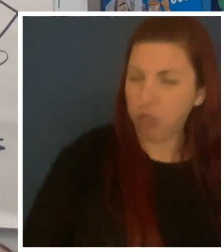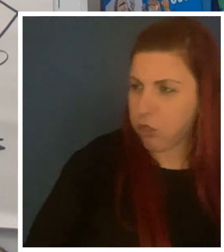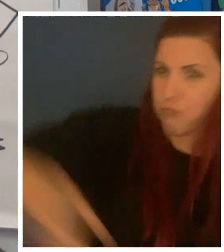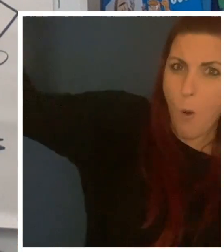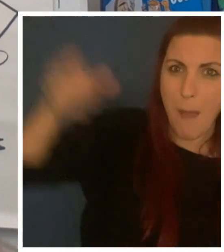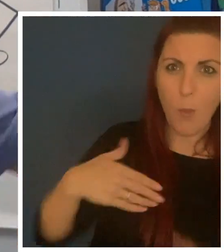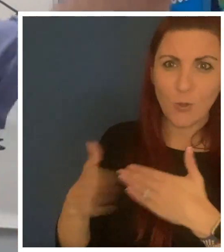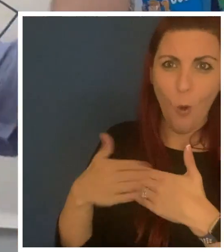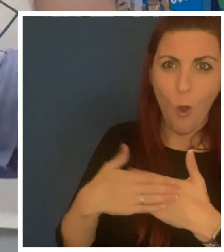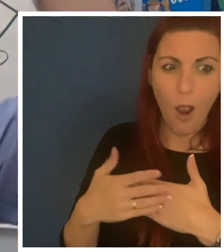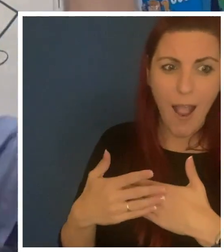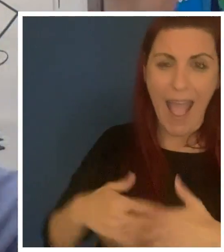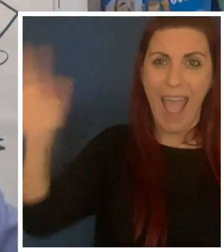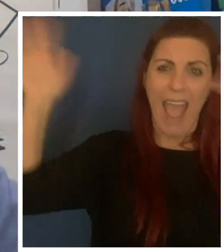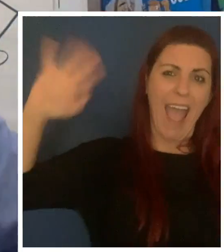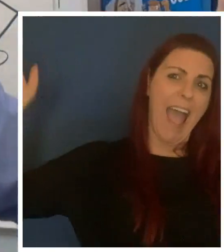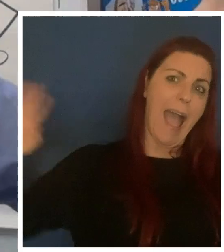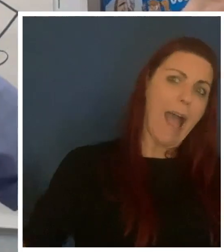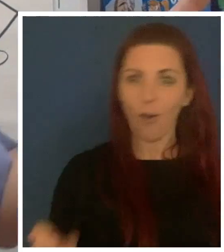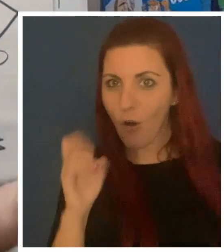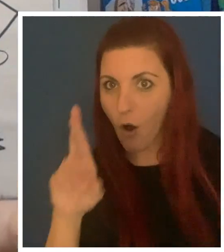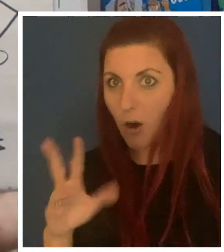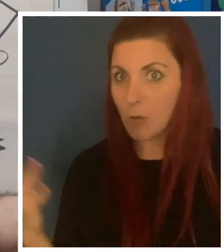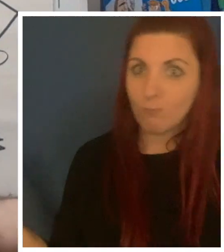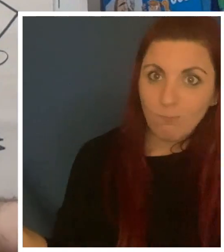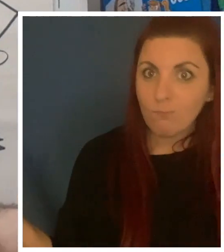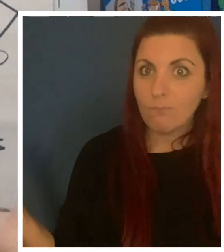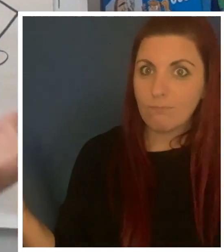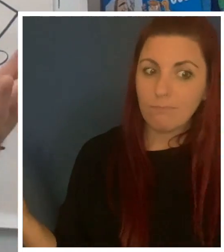the treehouse and he goes 'aaahhh' and falls on the ground, would that be too mean?